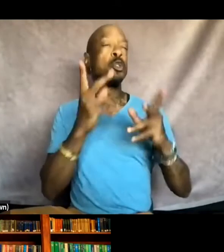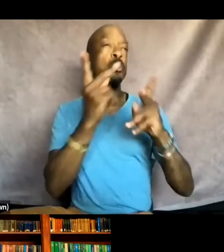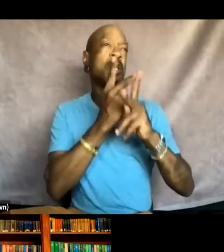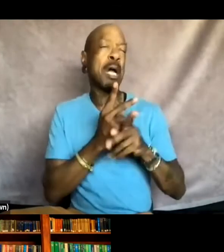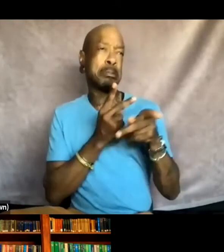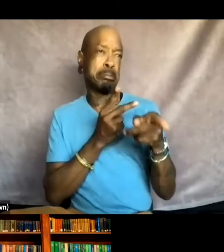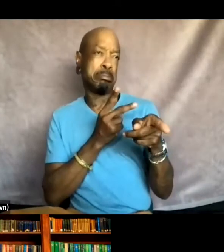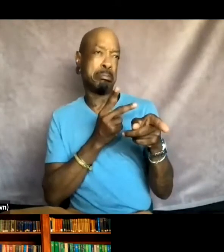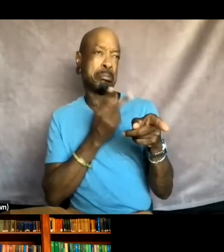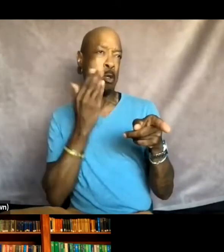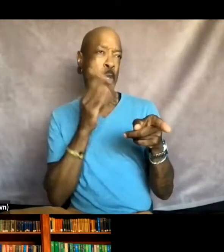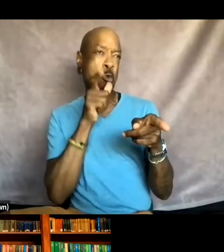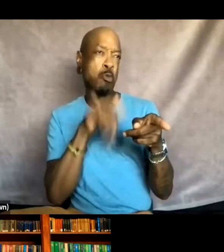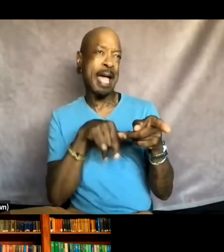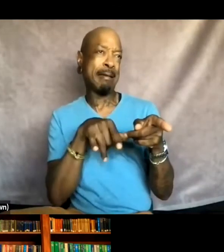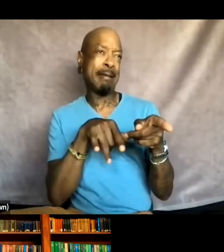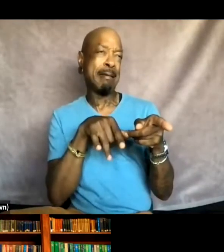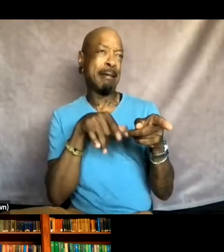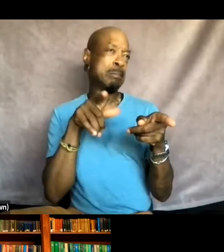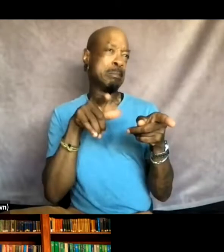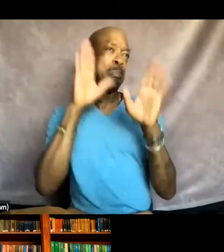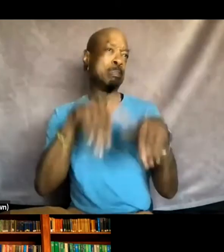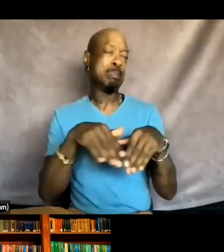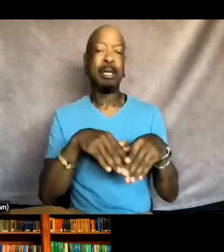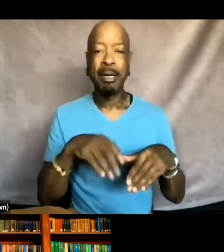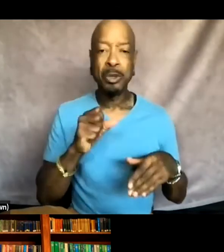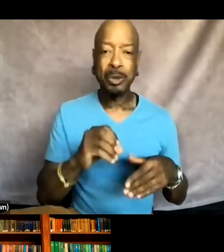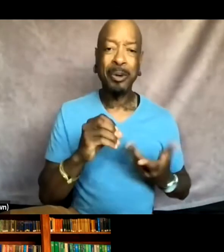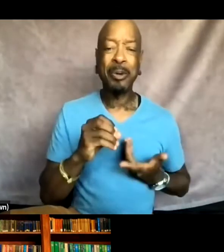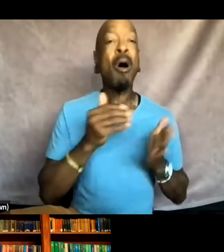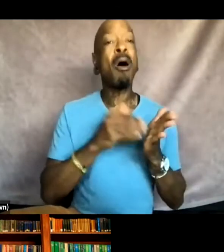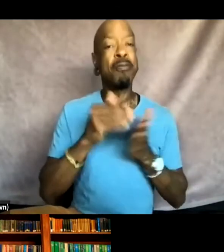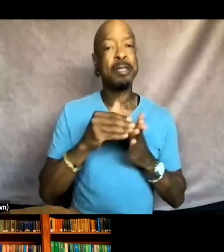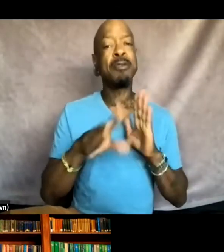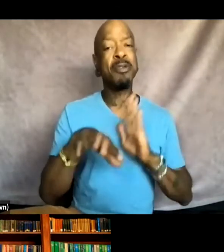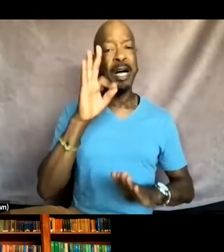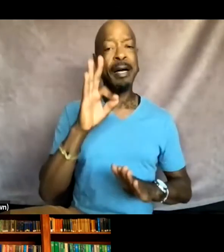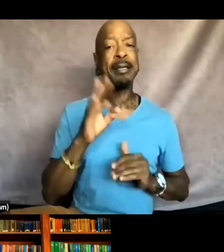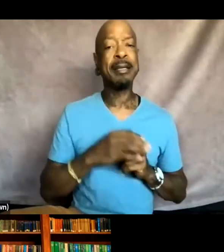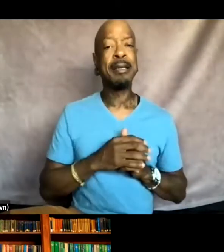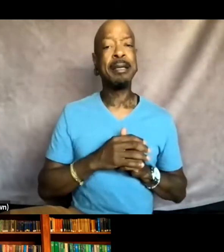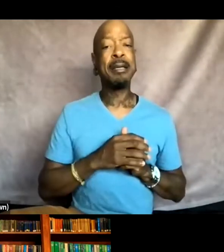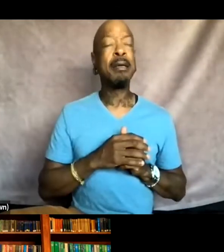Keah Brown: change that and when you're comfortable often you find that you go with what you know,